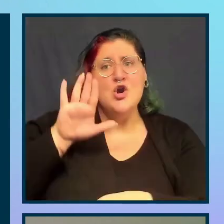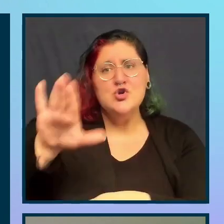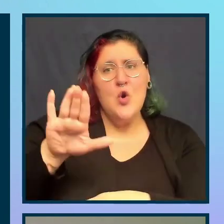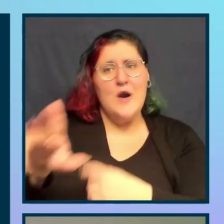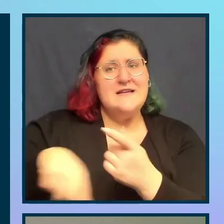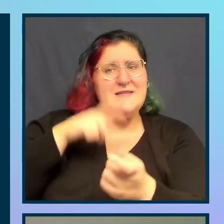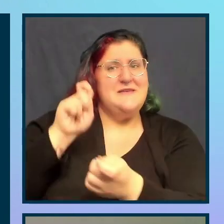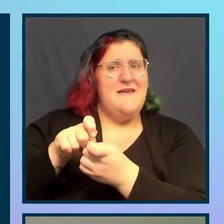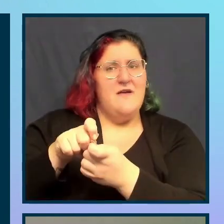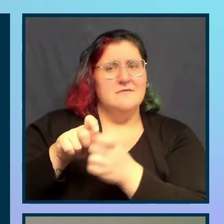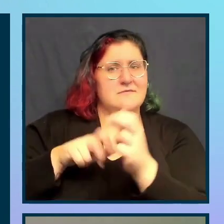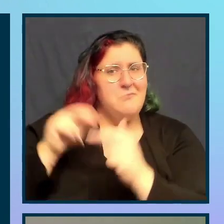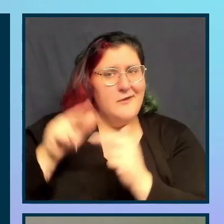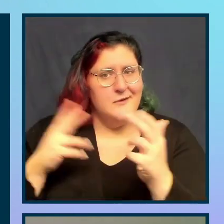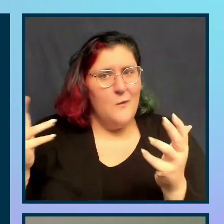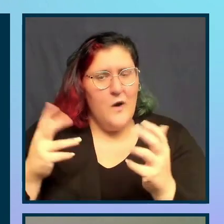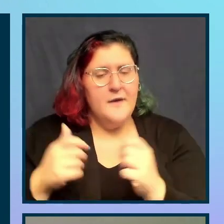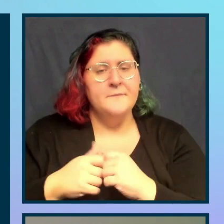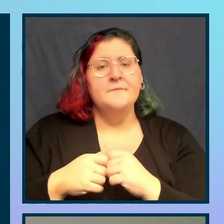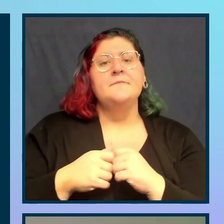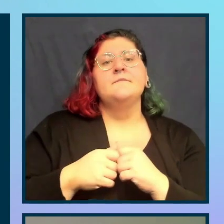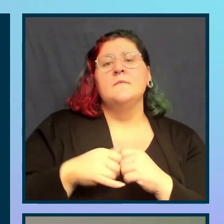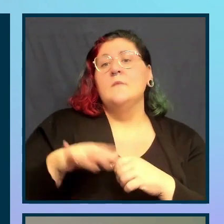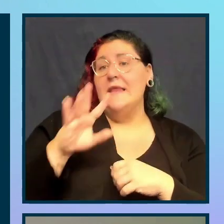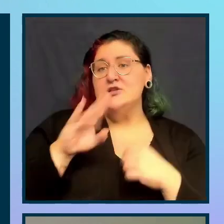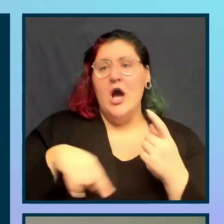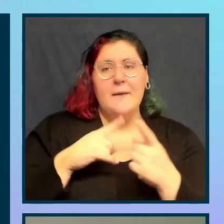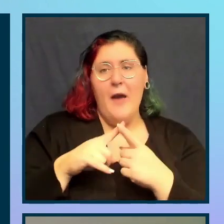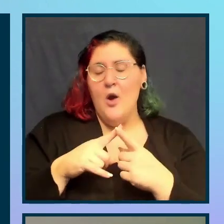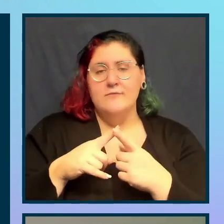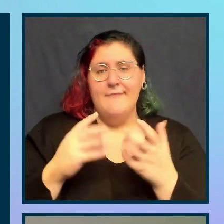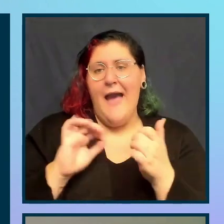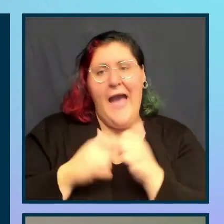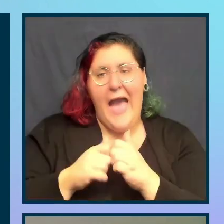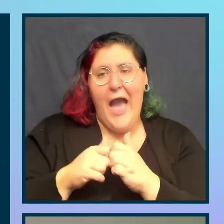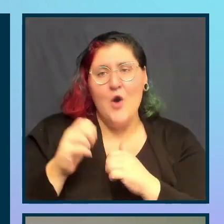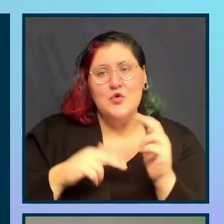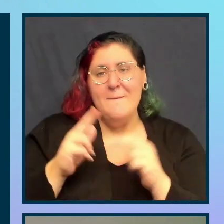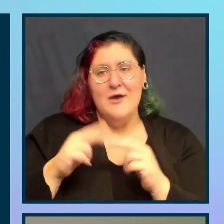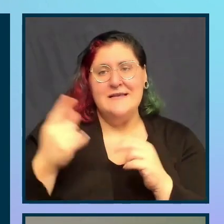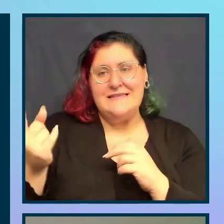to start to build something like this. If you're planning your expectation out into these uncharted waters,